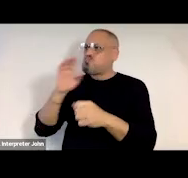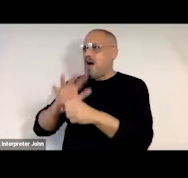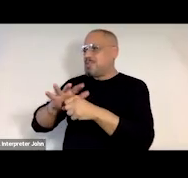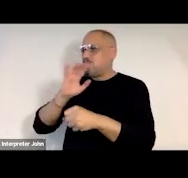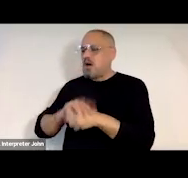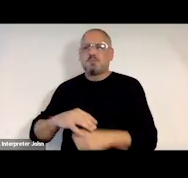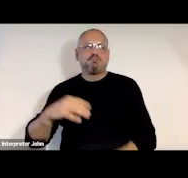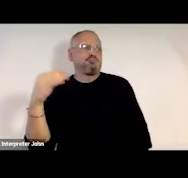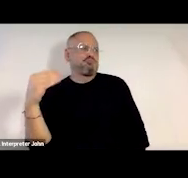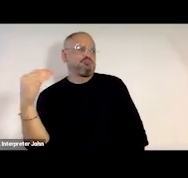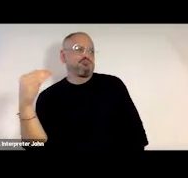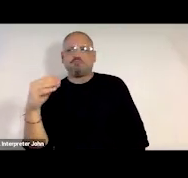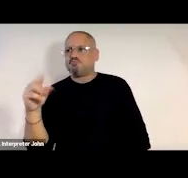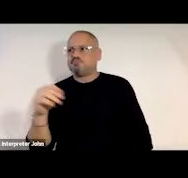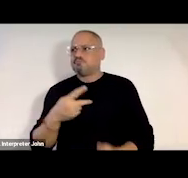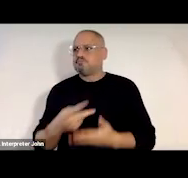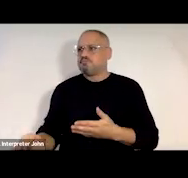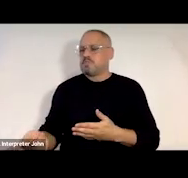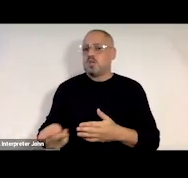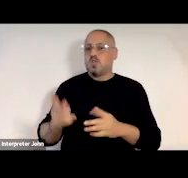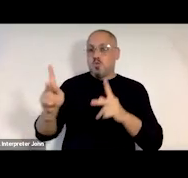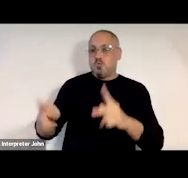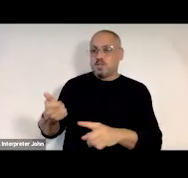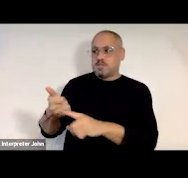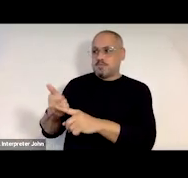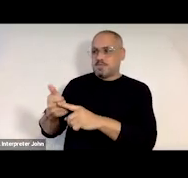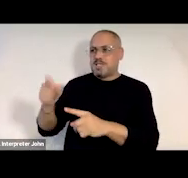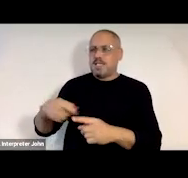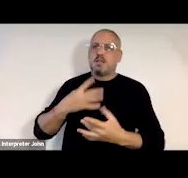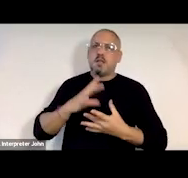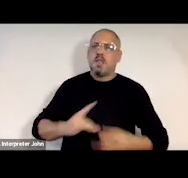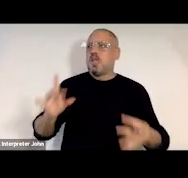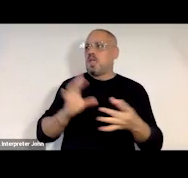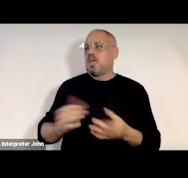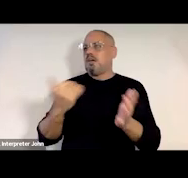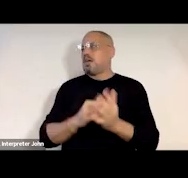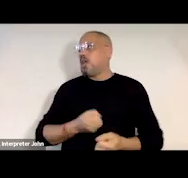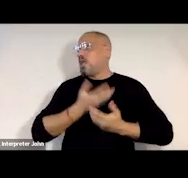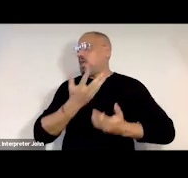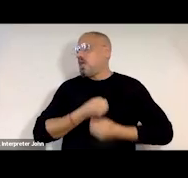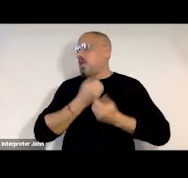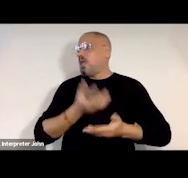Or the applicant that we're serving has had to tell their story more than once over and over again.